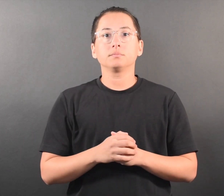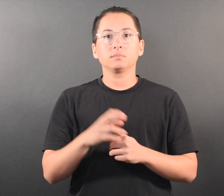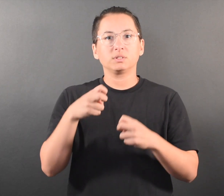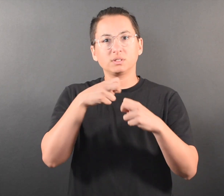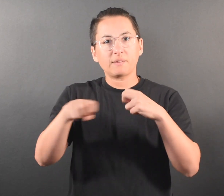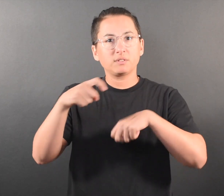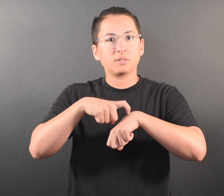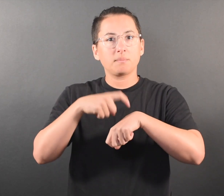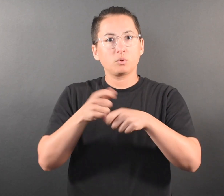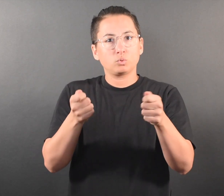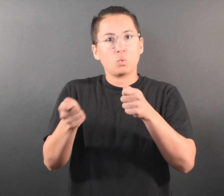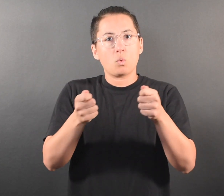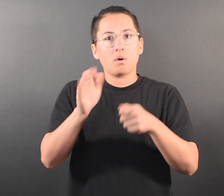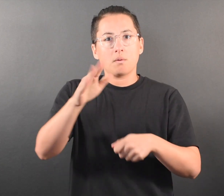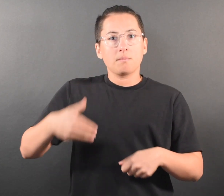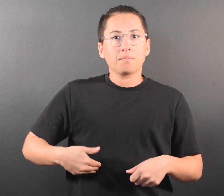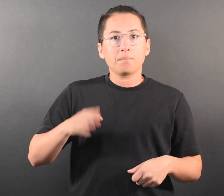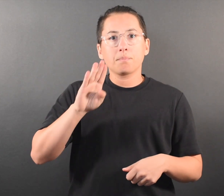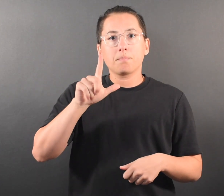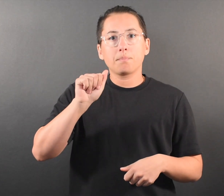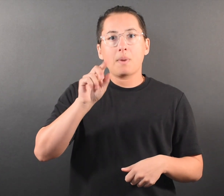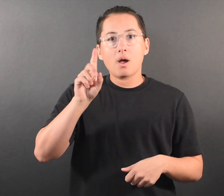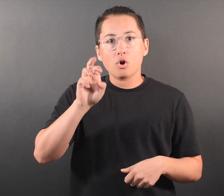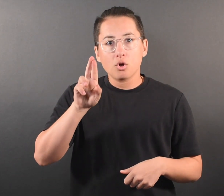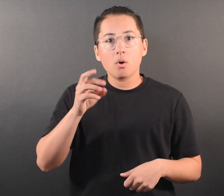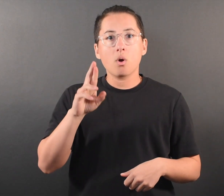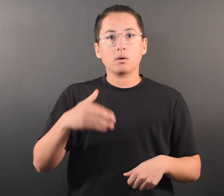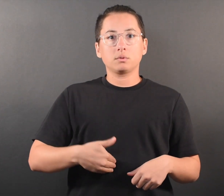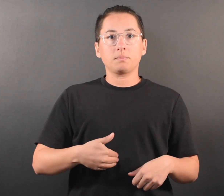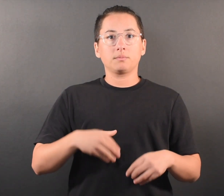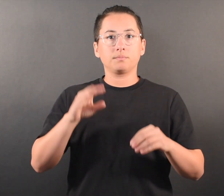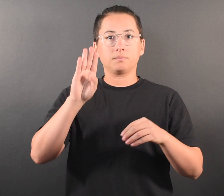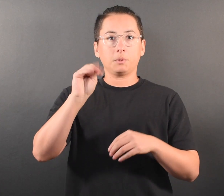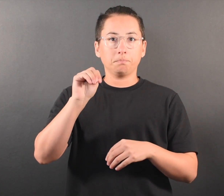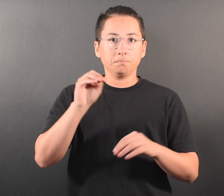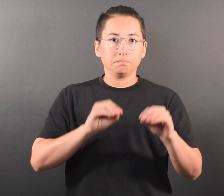• Difficulty with bladder control or bowel function